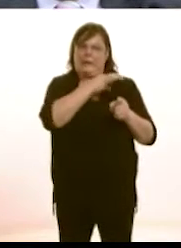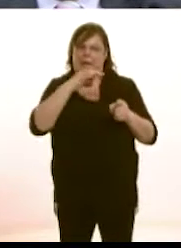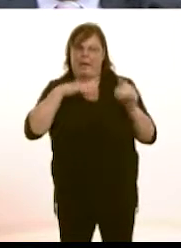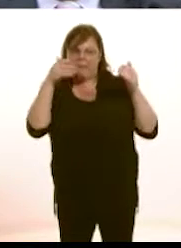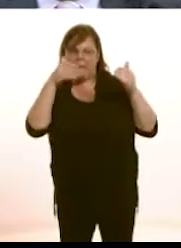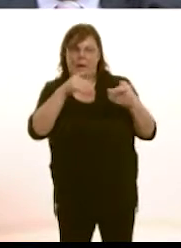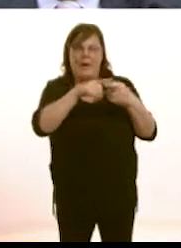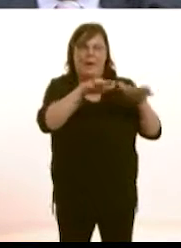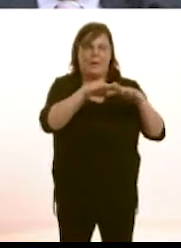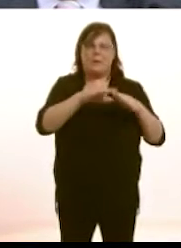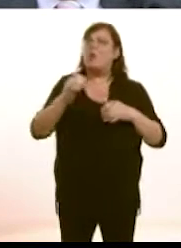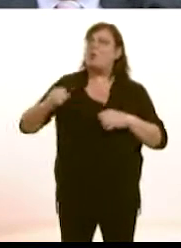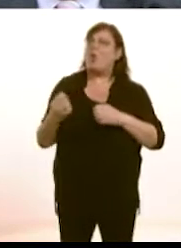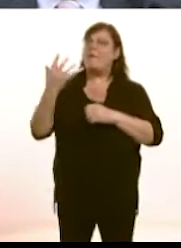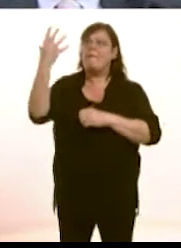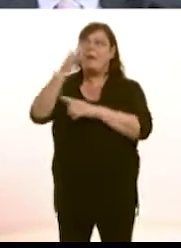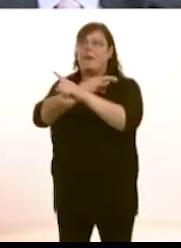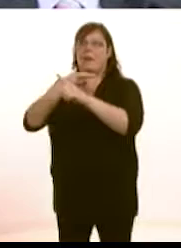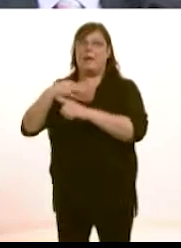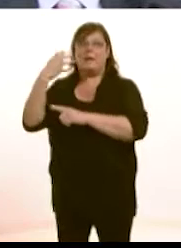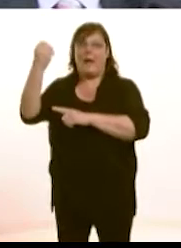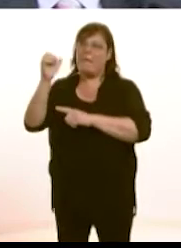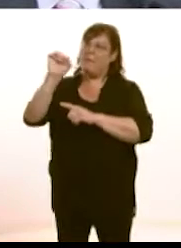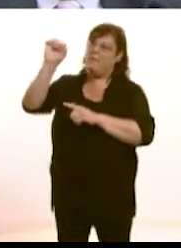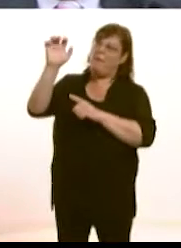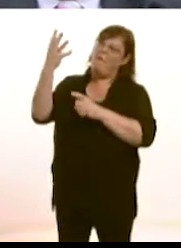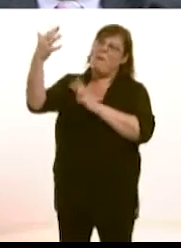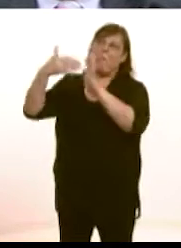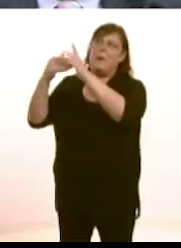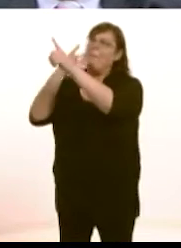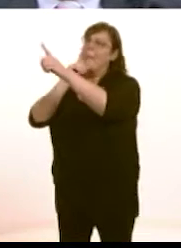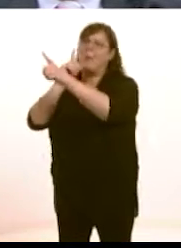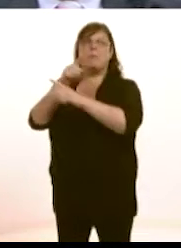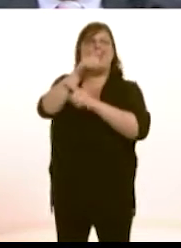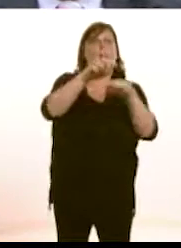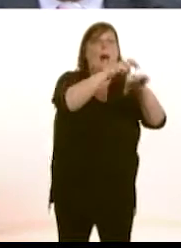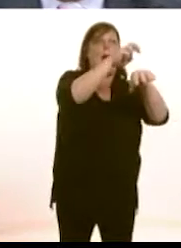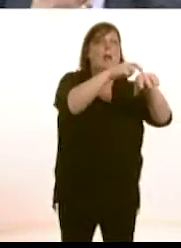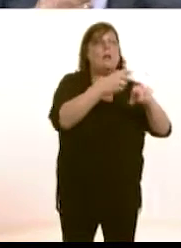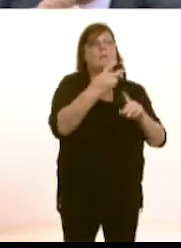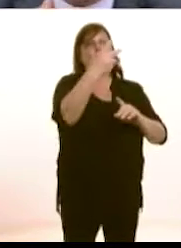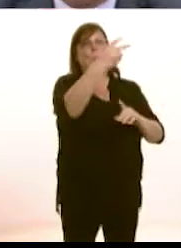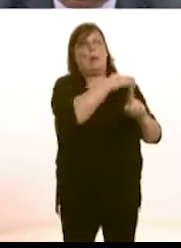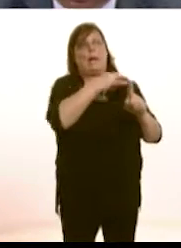Scotland has five such clinics for just over 5 million people and Northern Ireland has two for just under 2 million people.